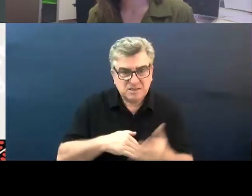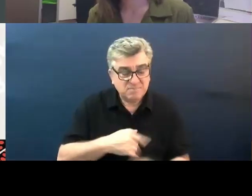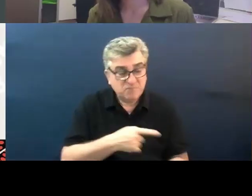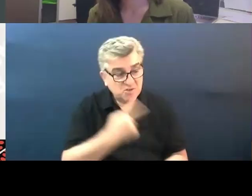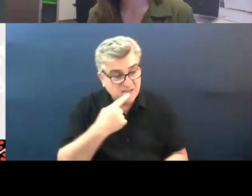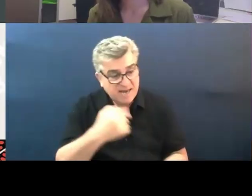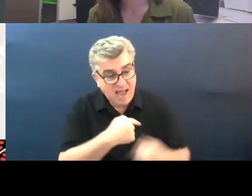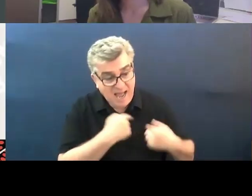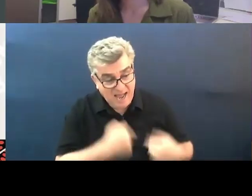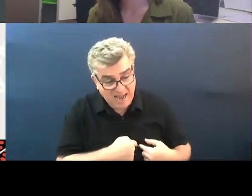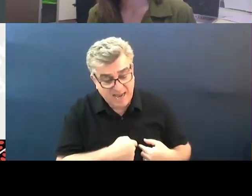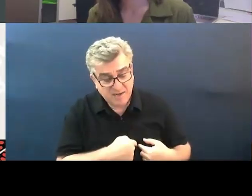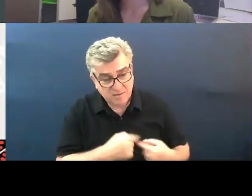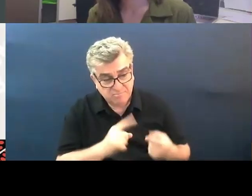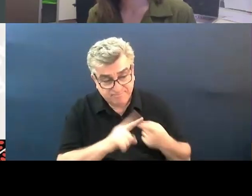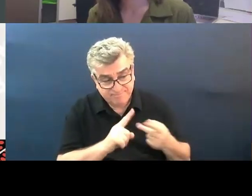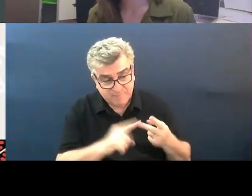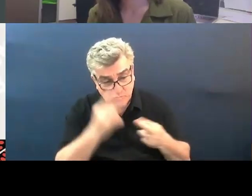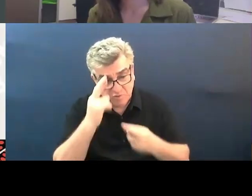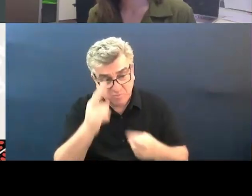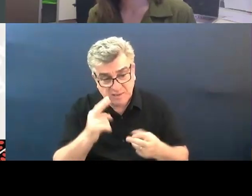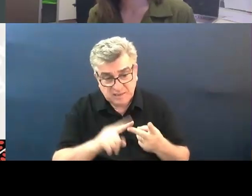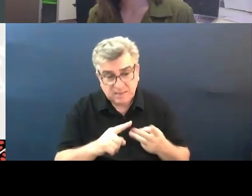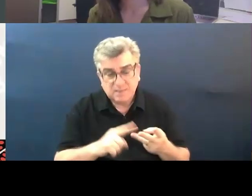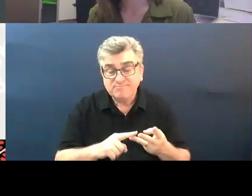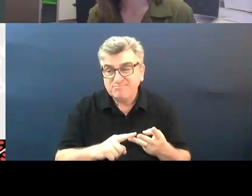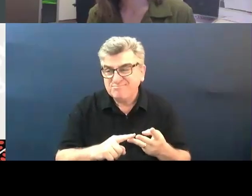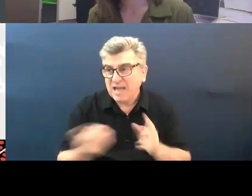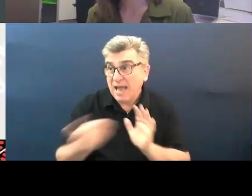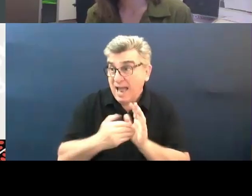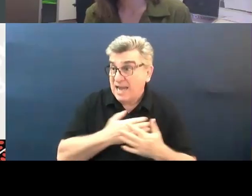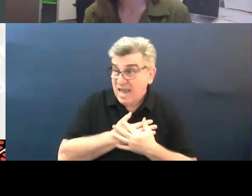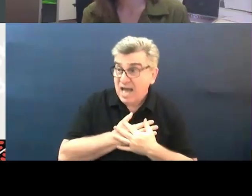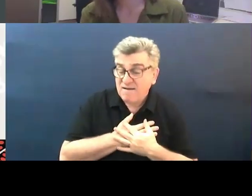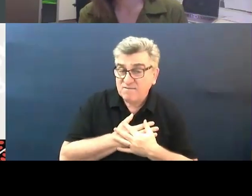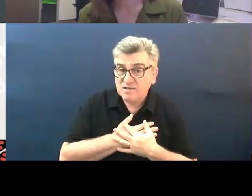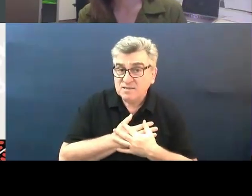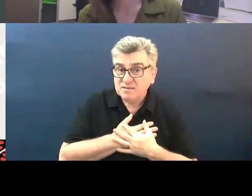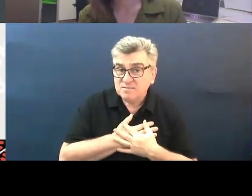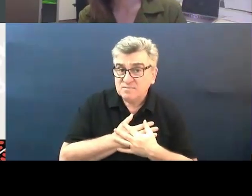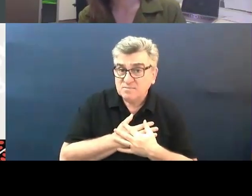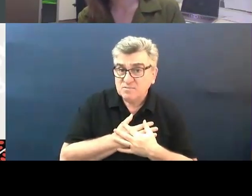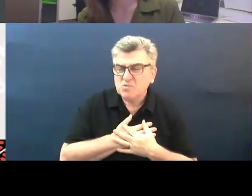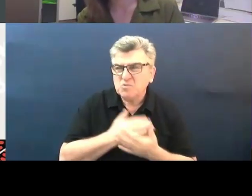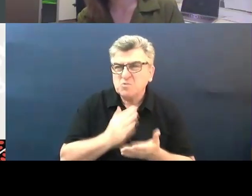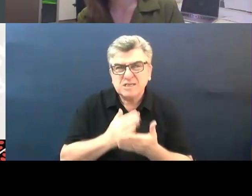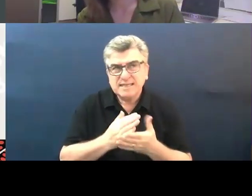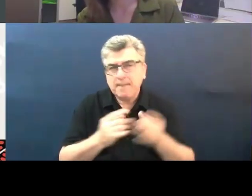Catrin: Yeah, heart, respect. So, I say love is the main top word that we use.